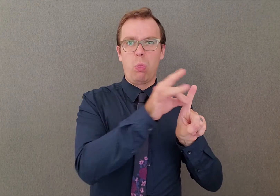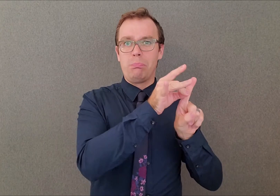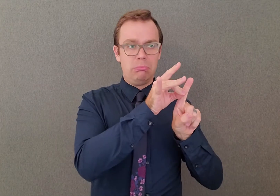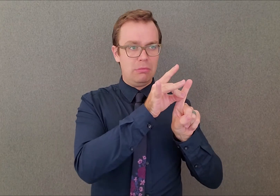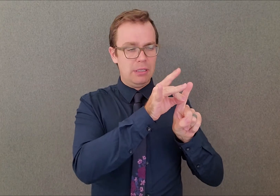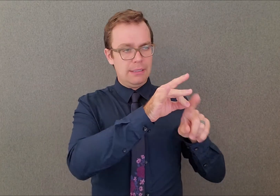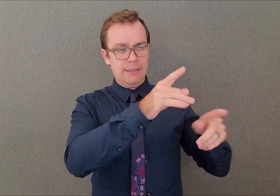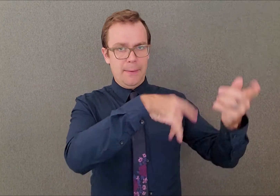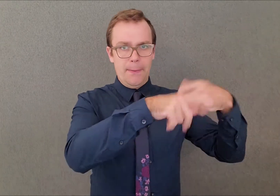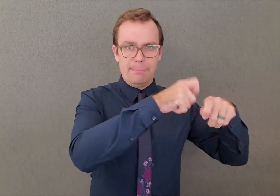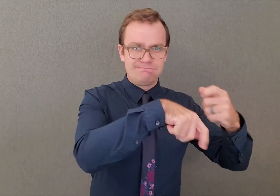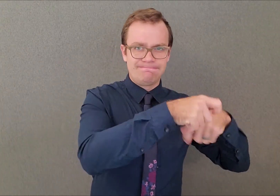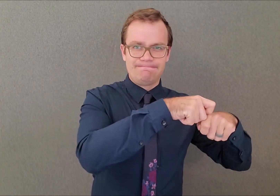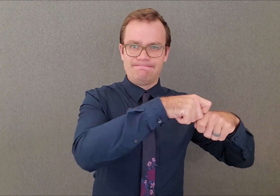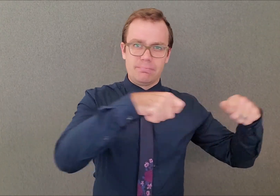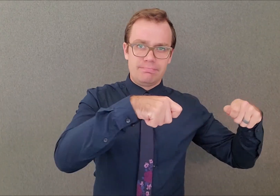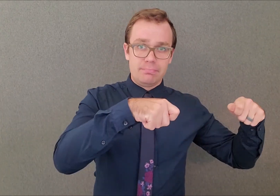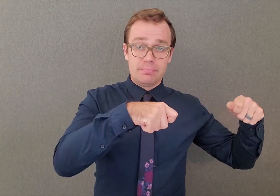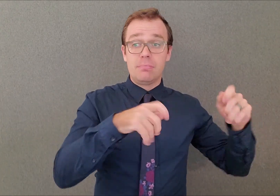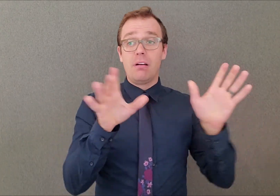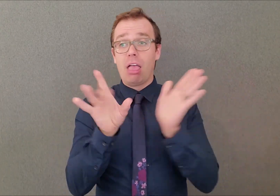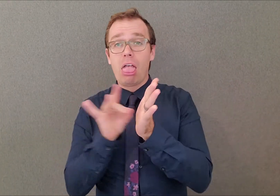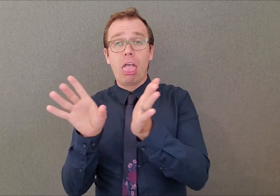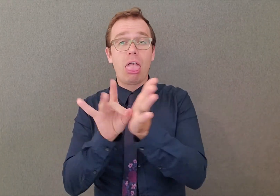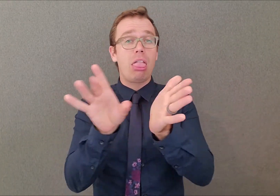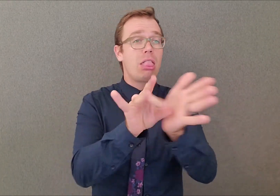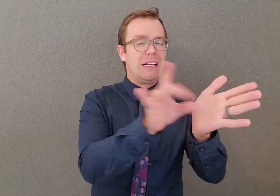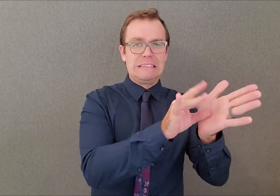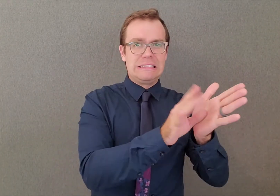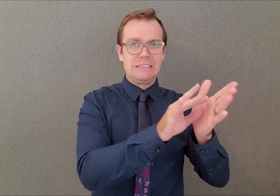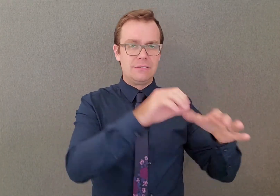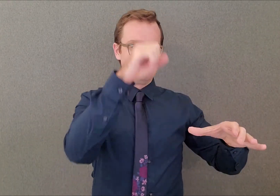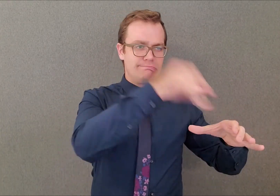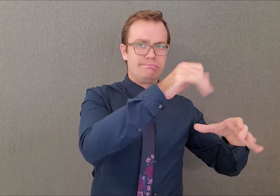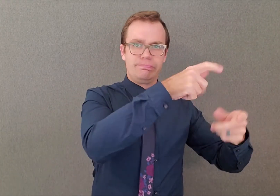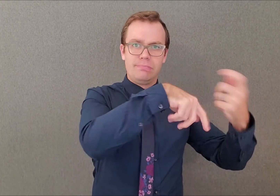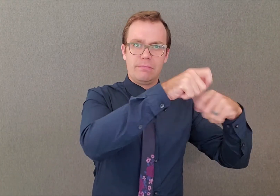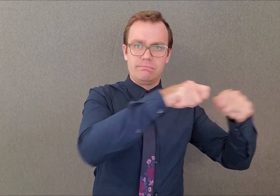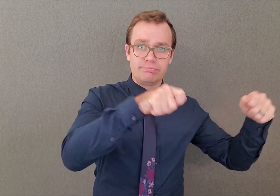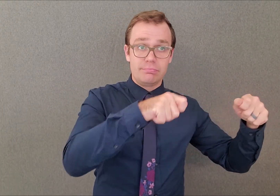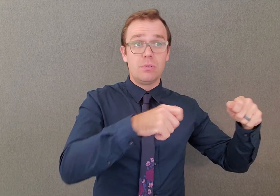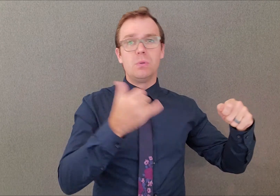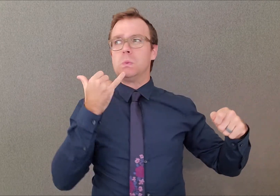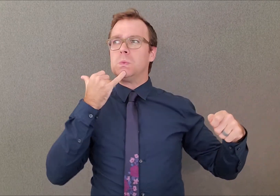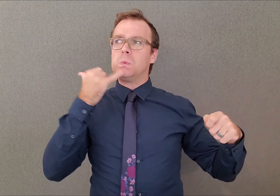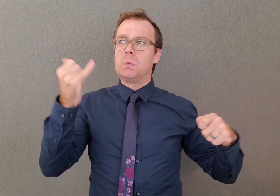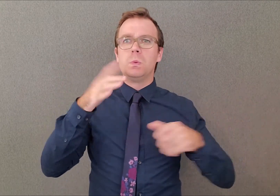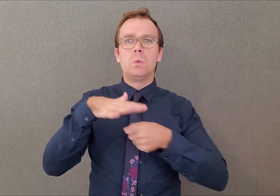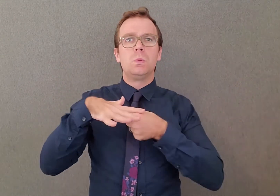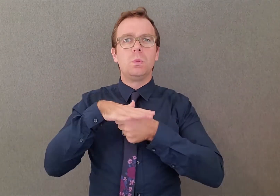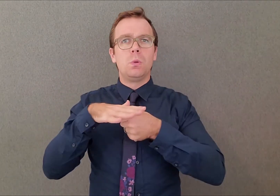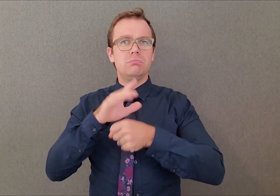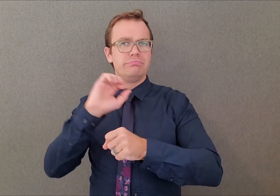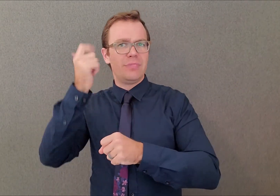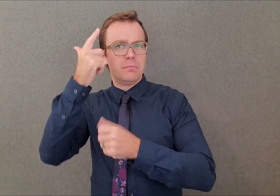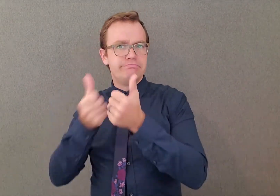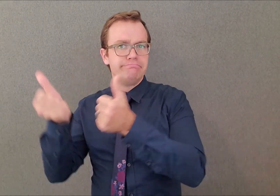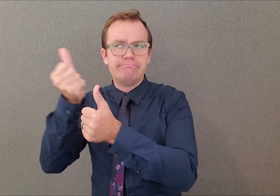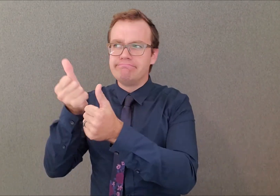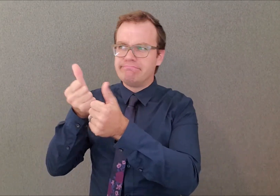Do not allow them to contact other materials. Call local authorities to find out about proper disposal.